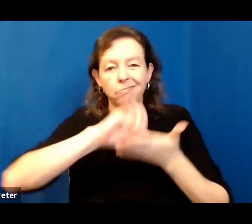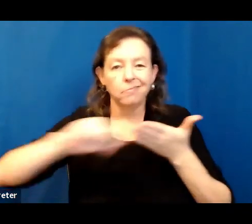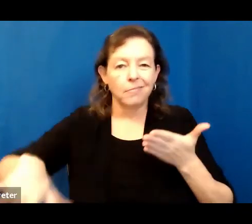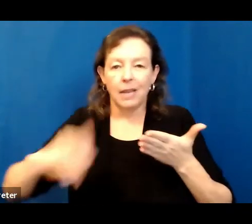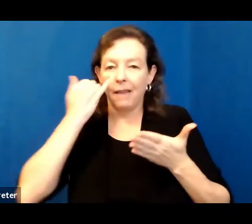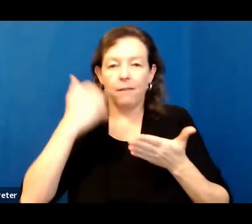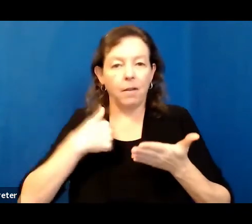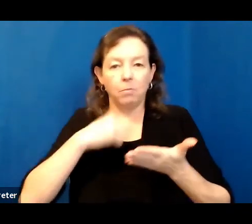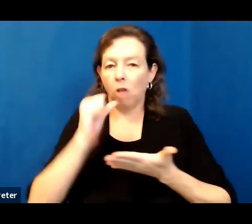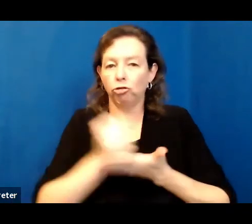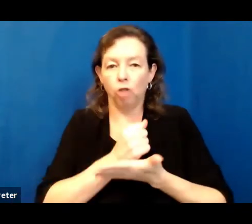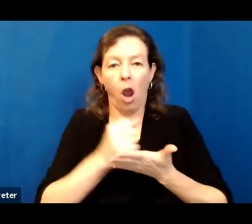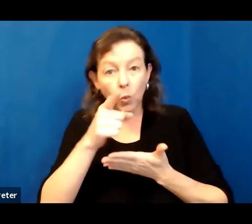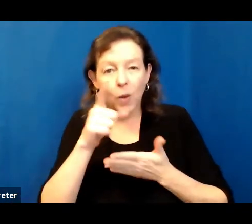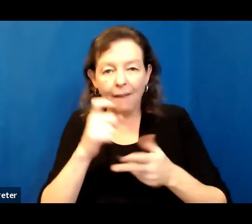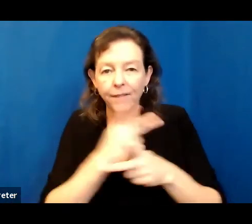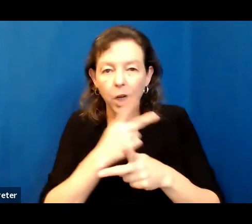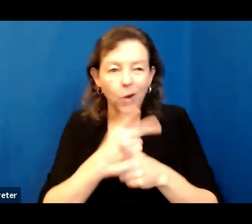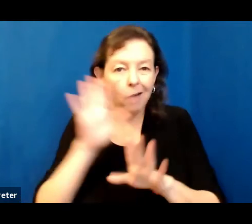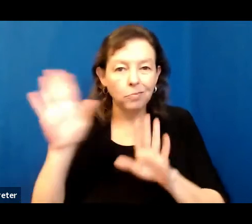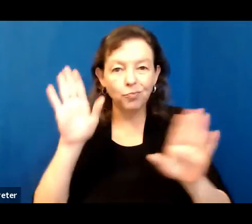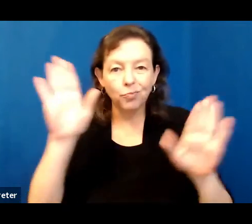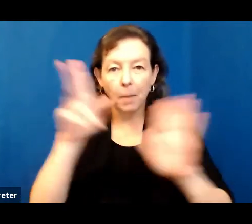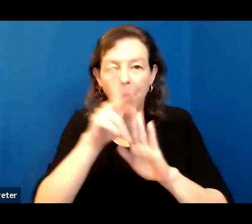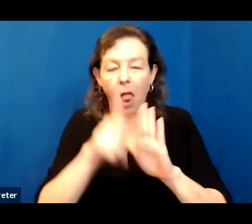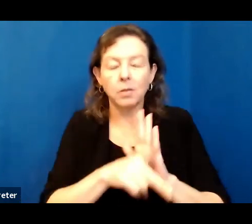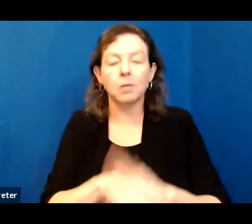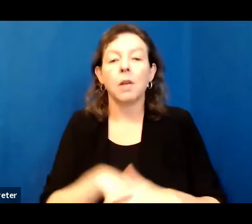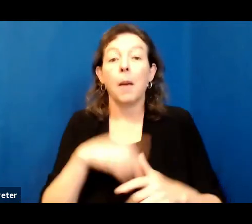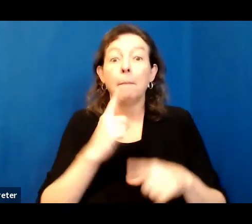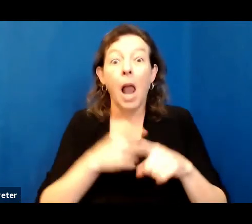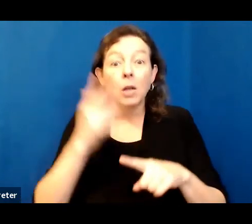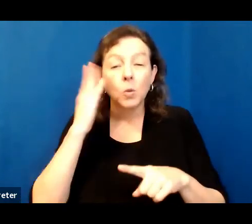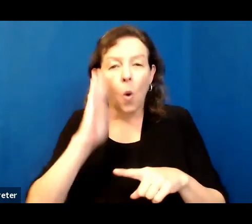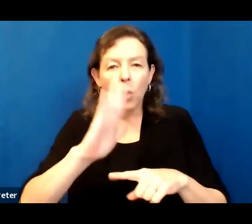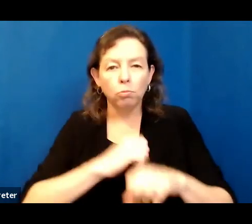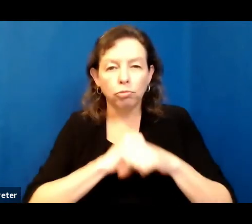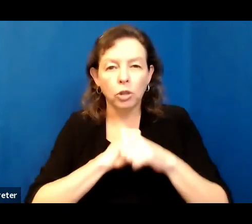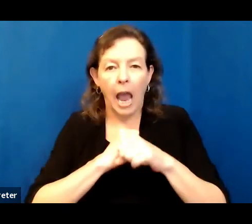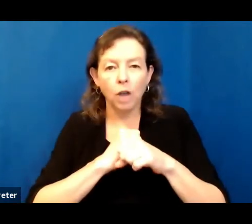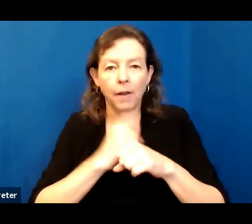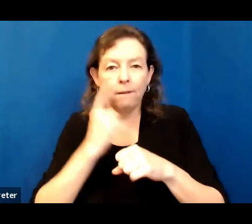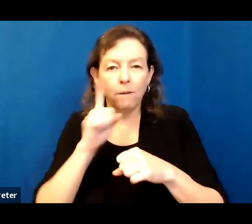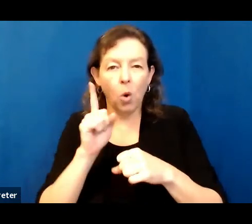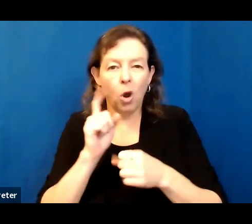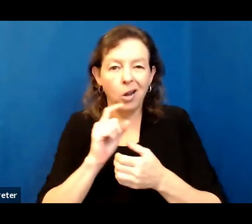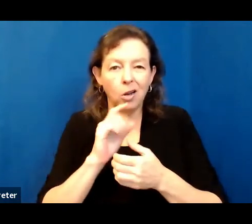So you'll have to figure out along those, also know how you're protected under credit and federal protections,